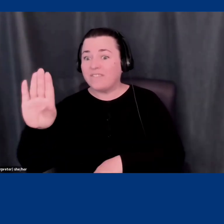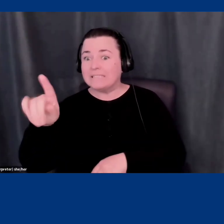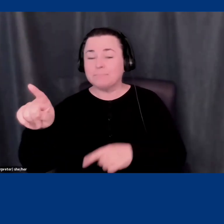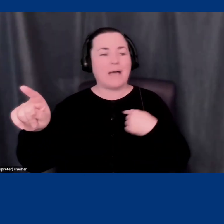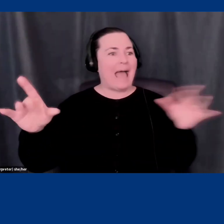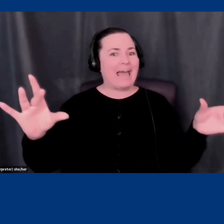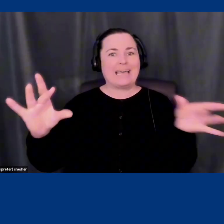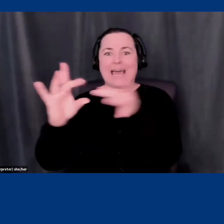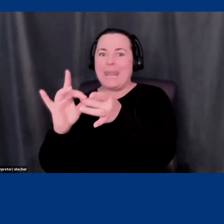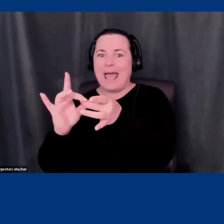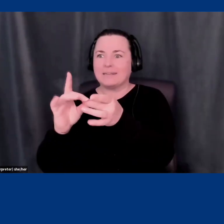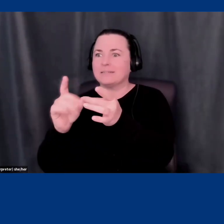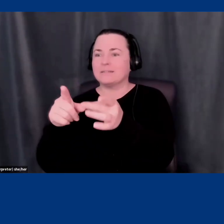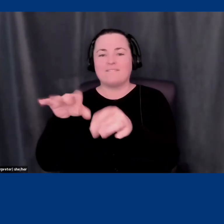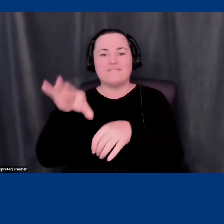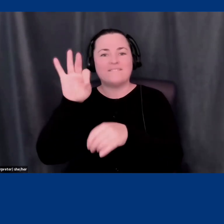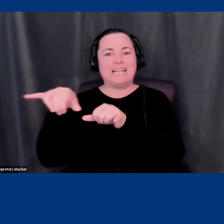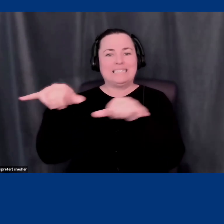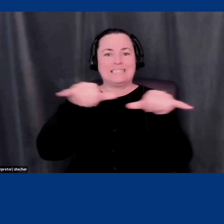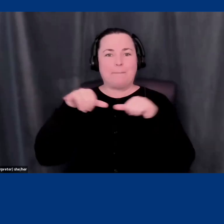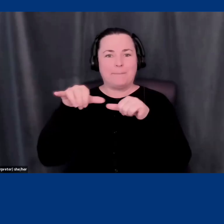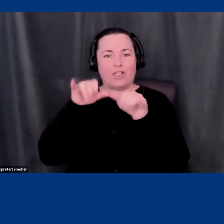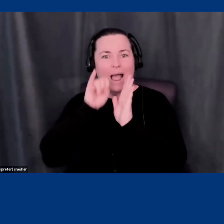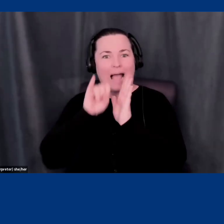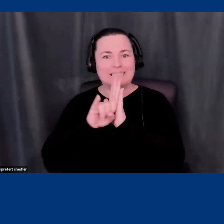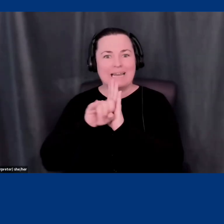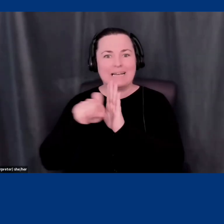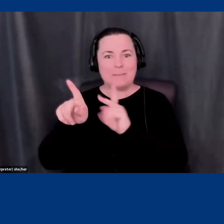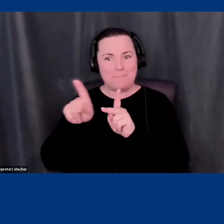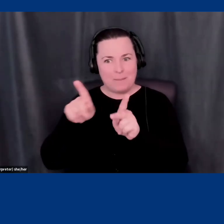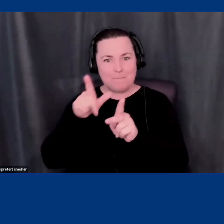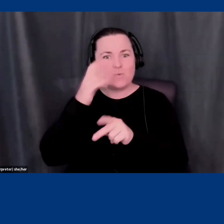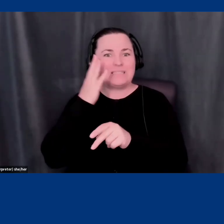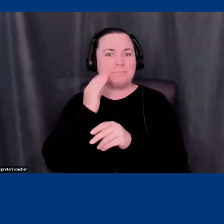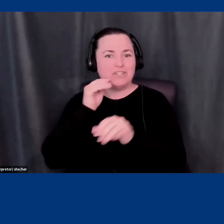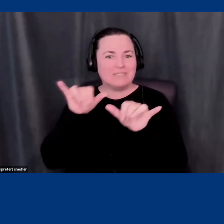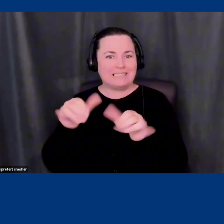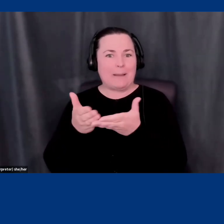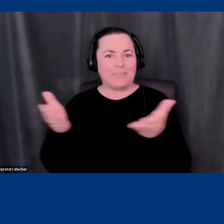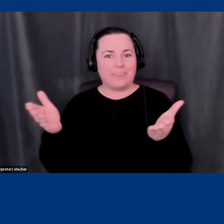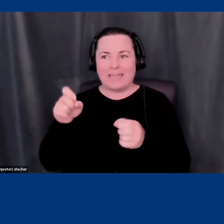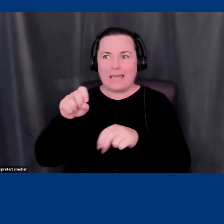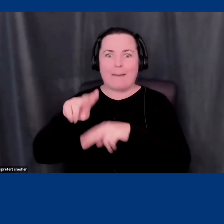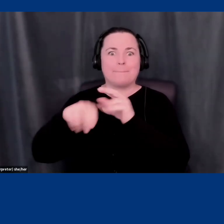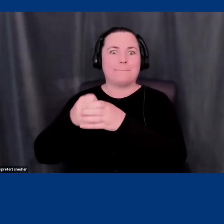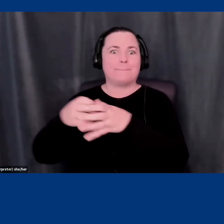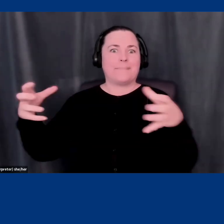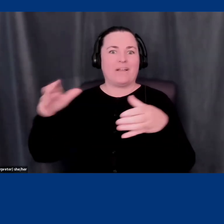identities and they can build that community out. But I keep saying this, I kept thinking about it,